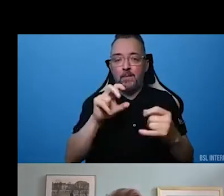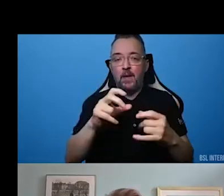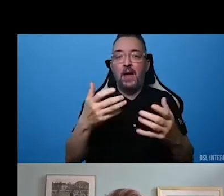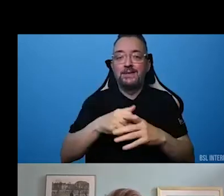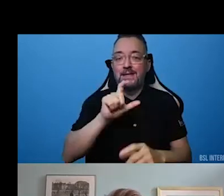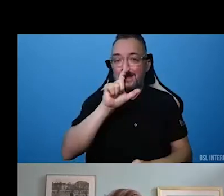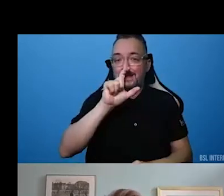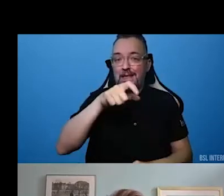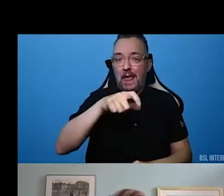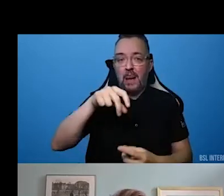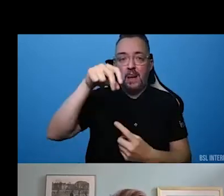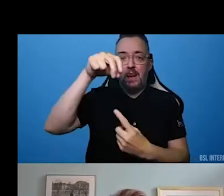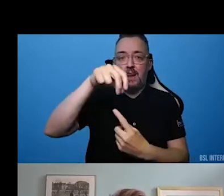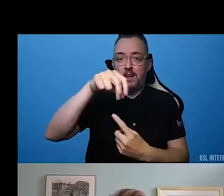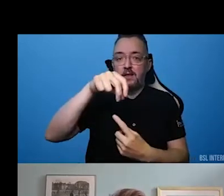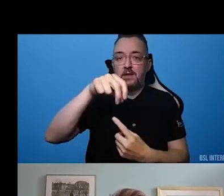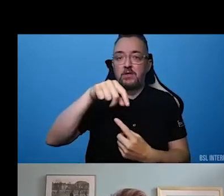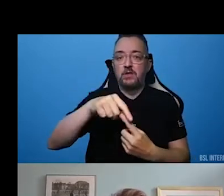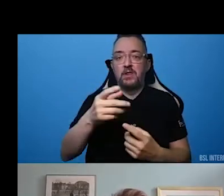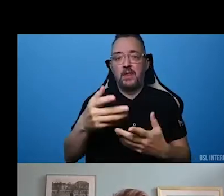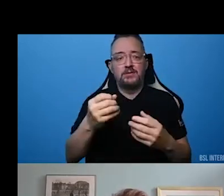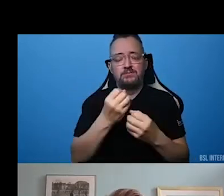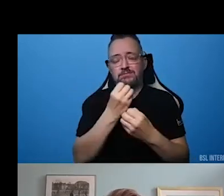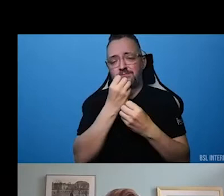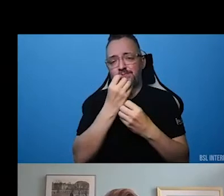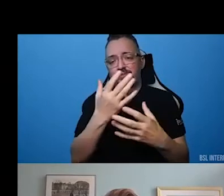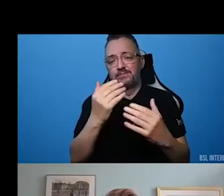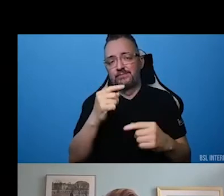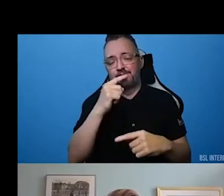So this kind of majestic animal world and which to me speaks of a certain kind of